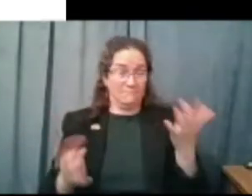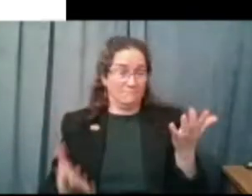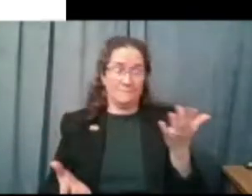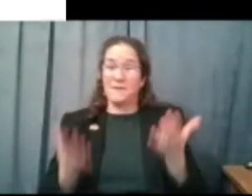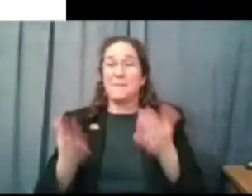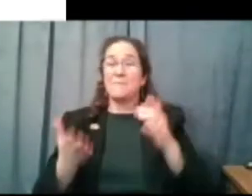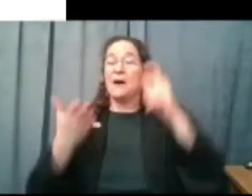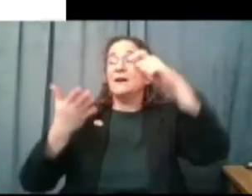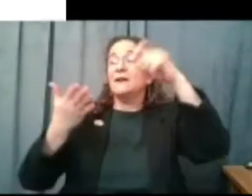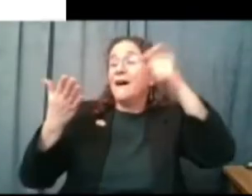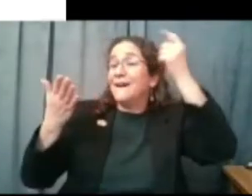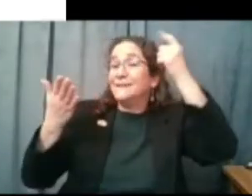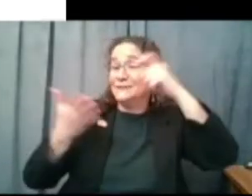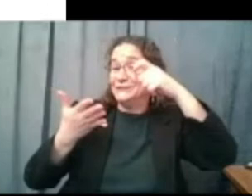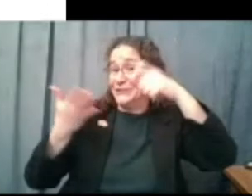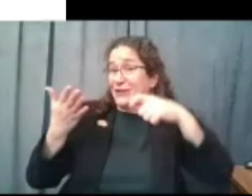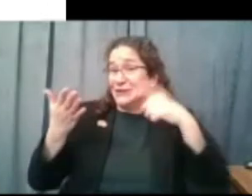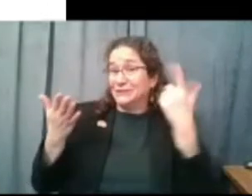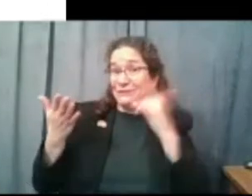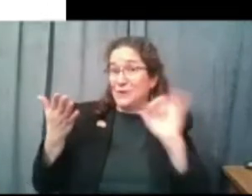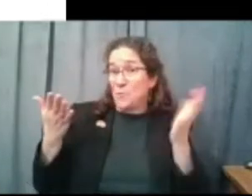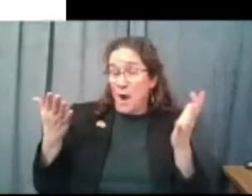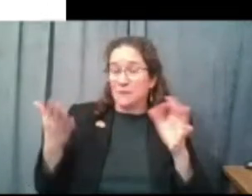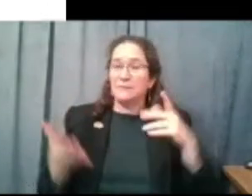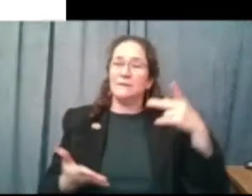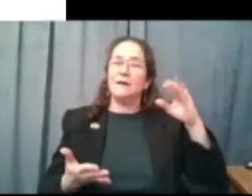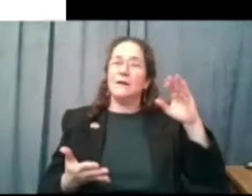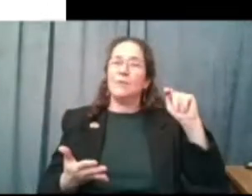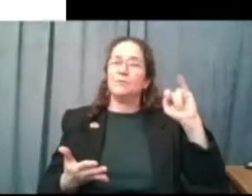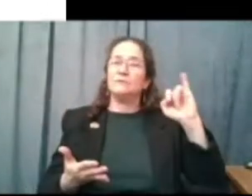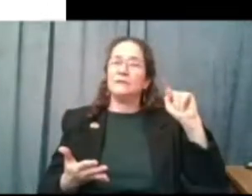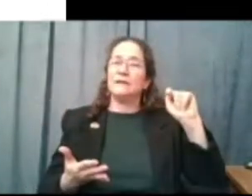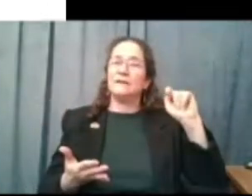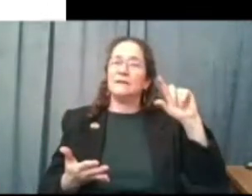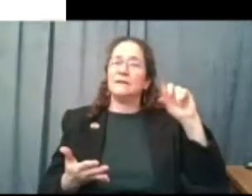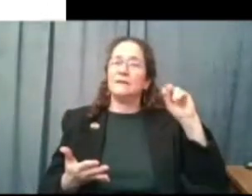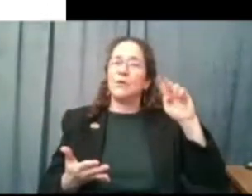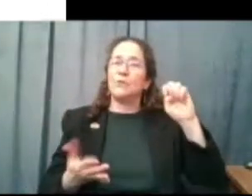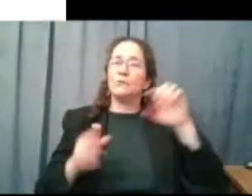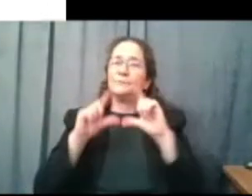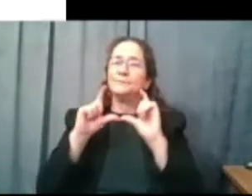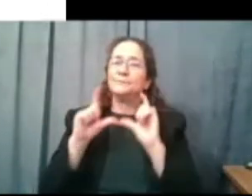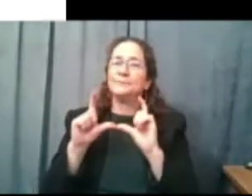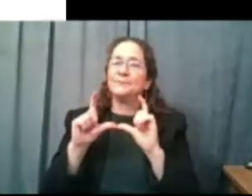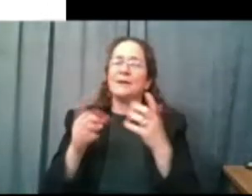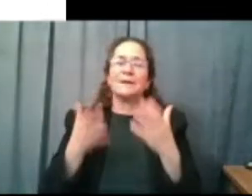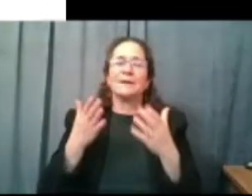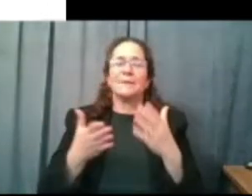from a from a post-it note to a sheet of notebook paper, yeah, iPhone.